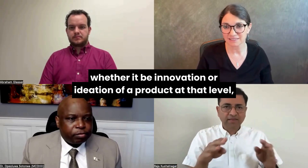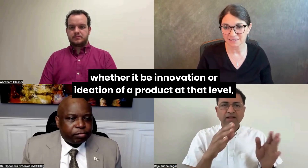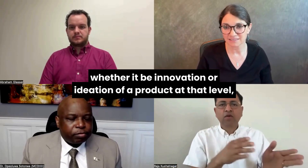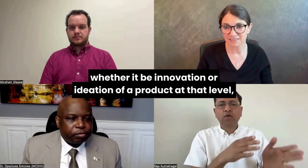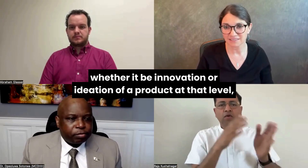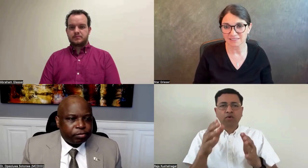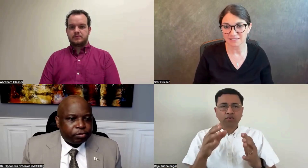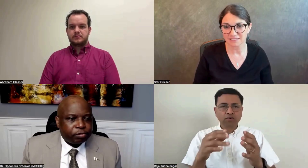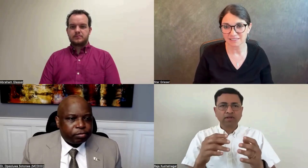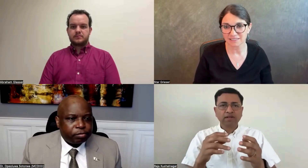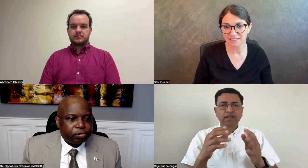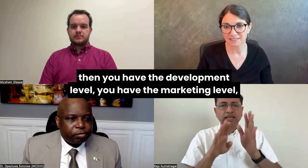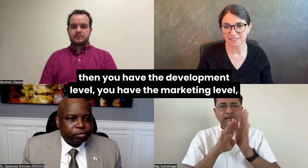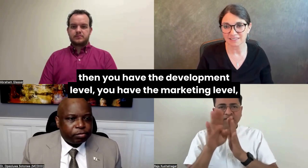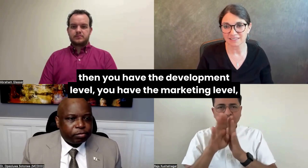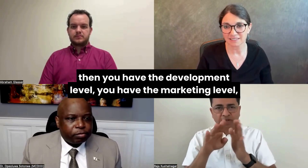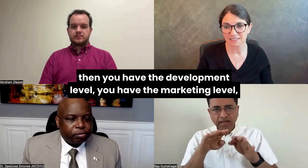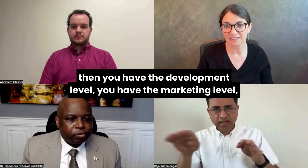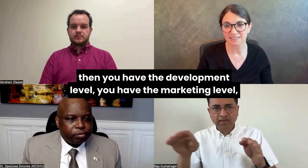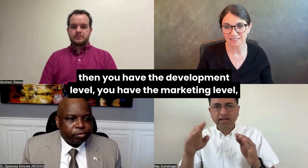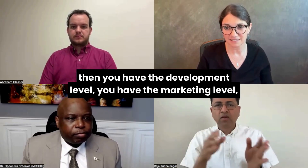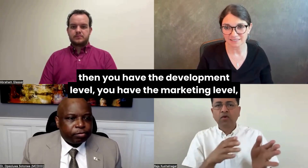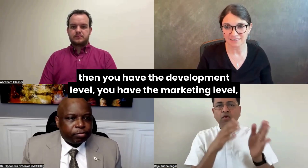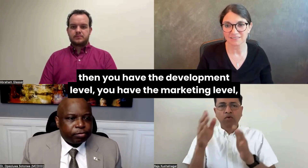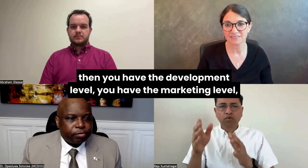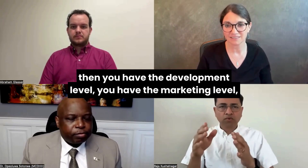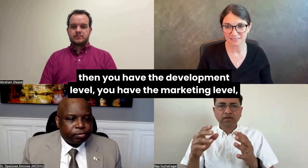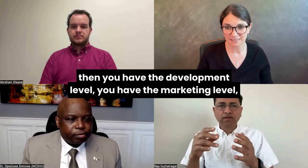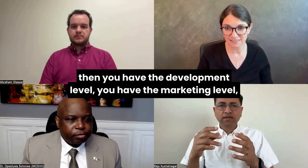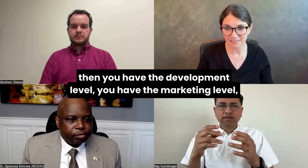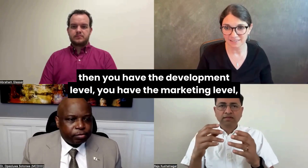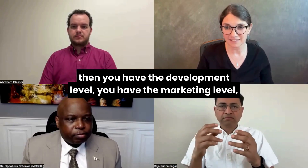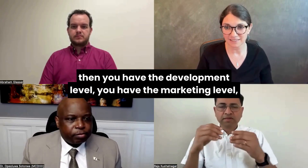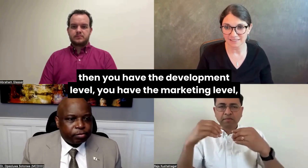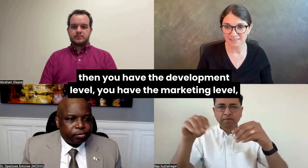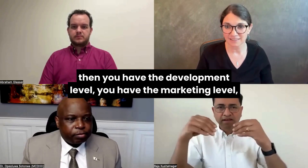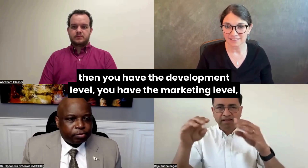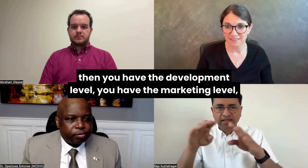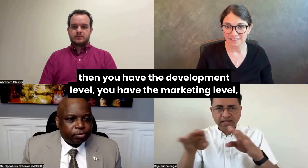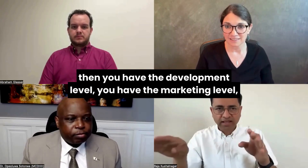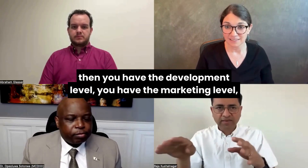then you have the development level, you have the marketing level, which means